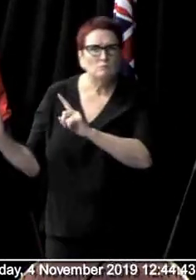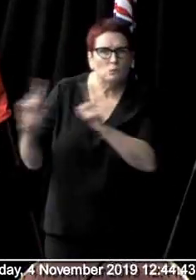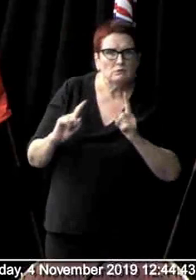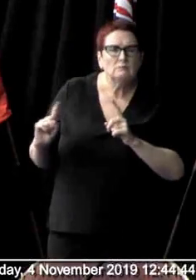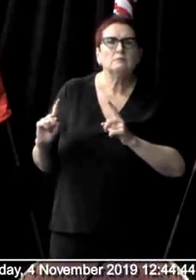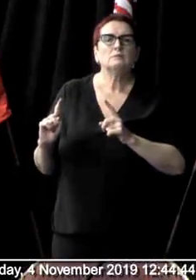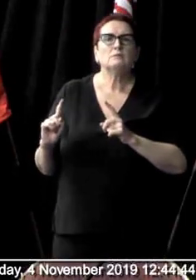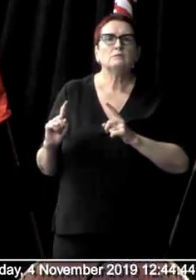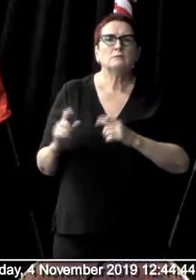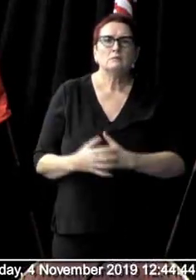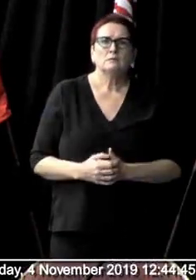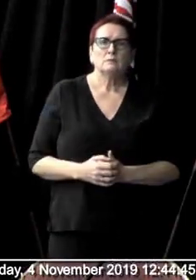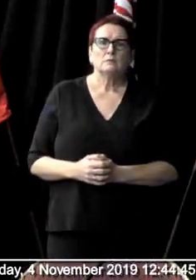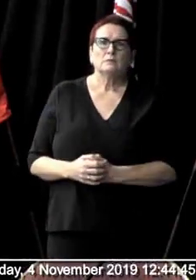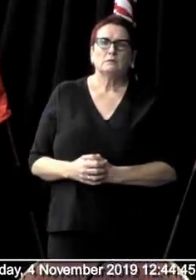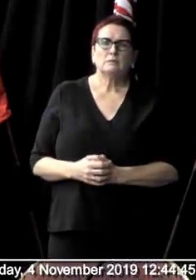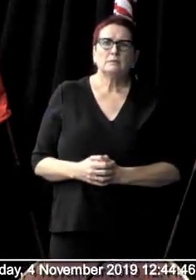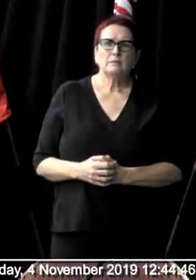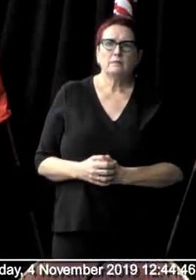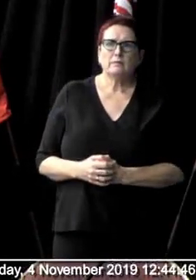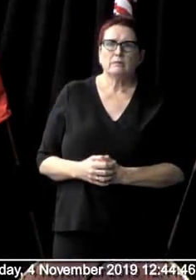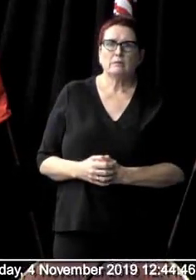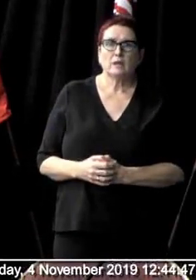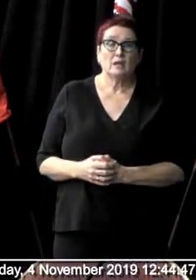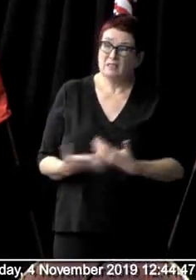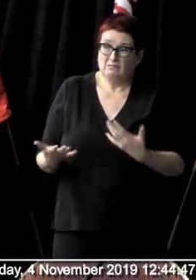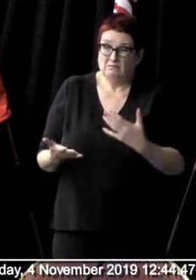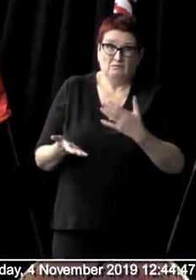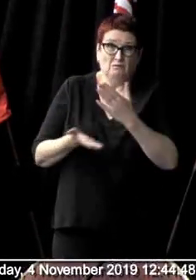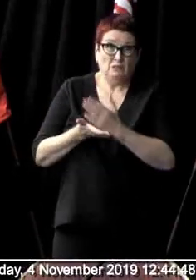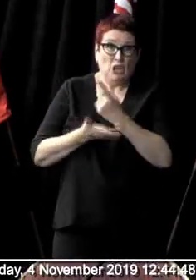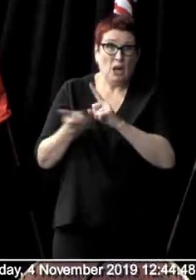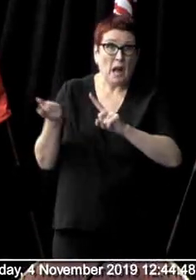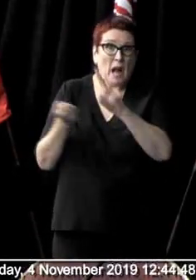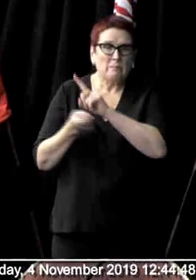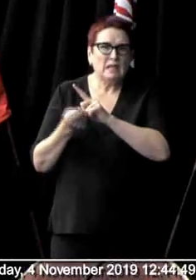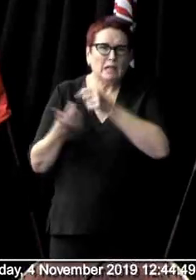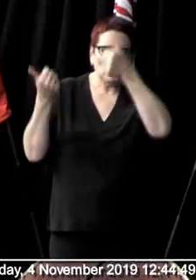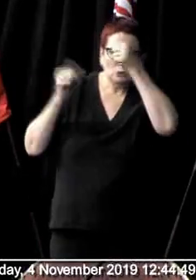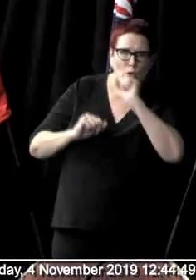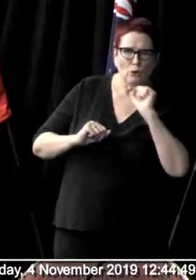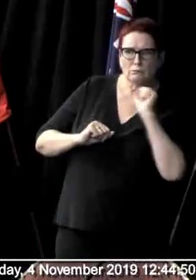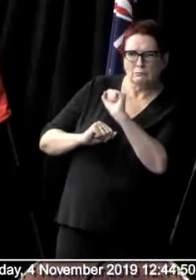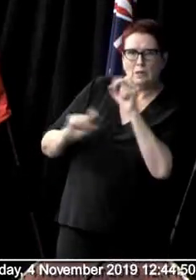and it was just a meeting about getting to know both sides of, you know,